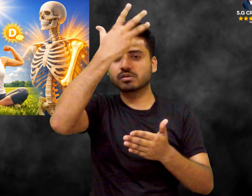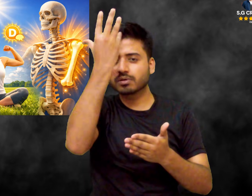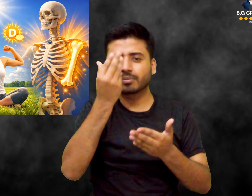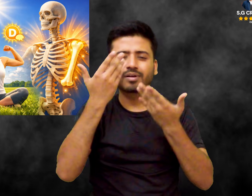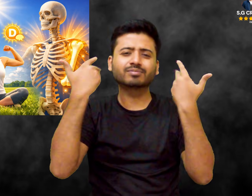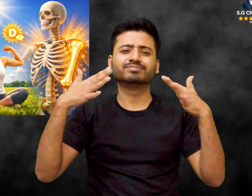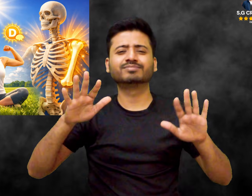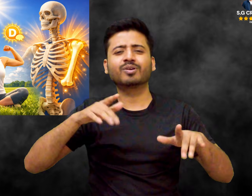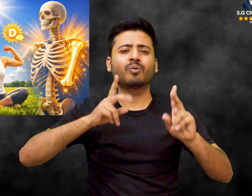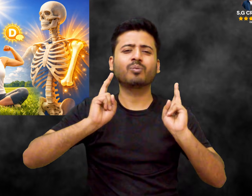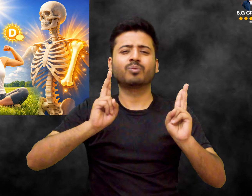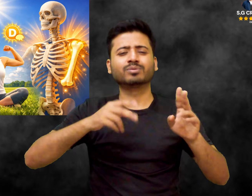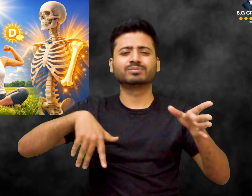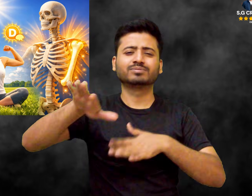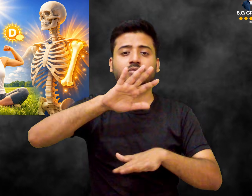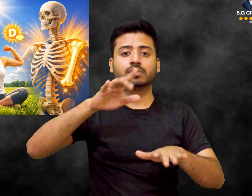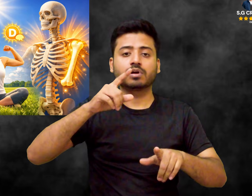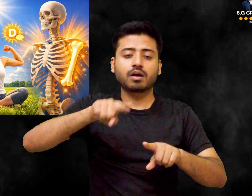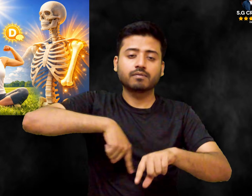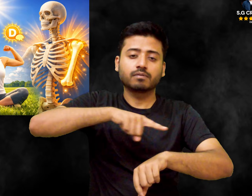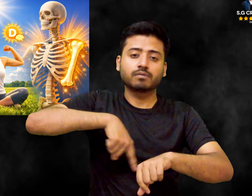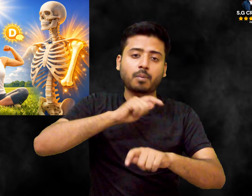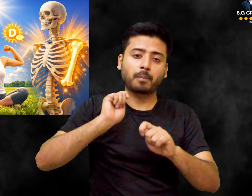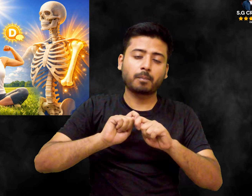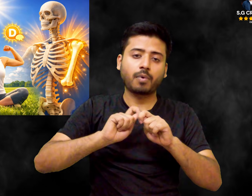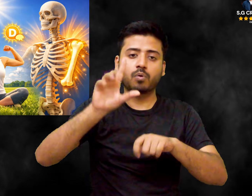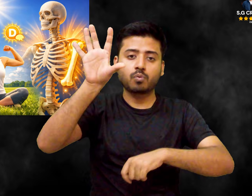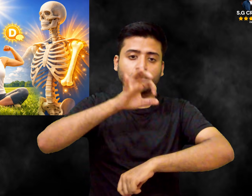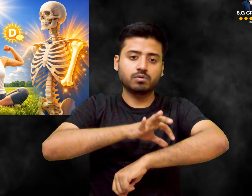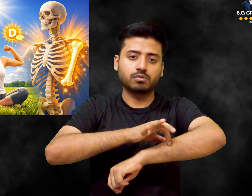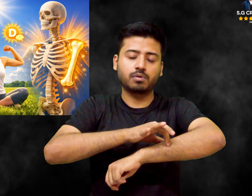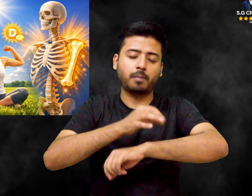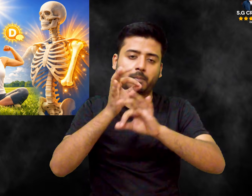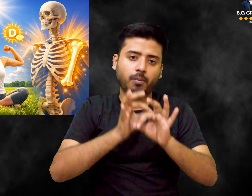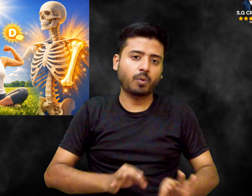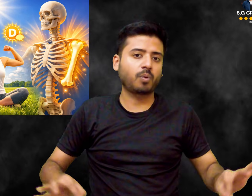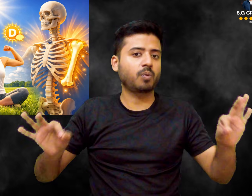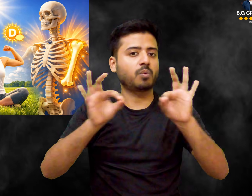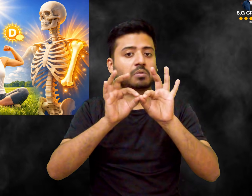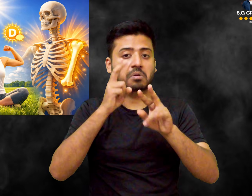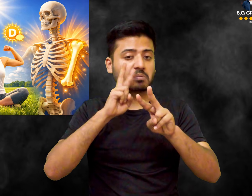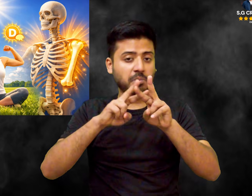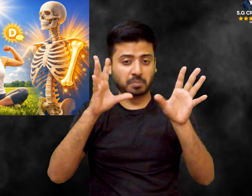risk of bone fractures, frequent infections, and even mood changes like depression. Danger